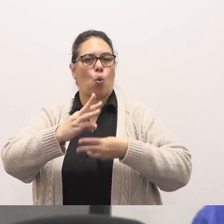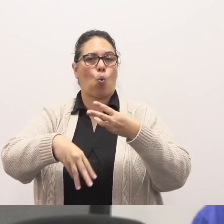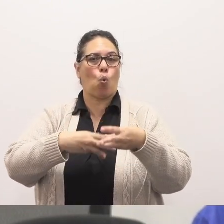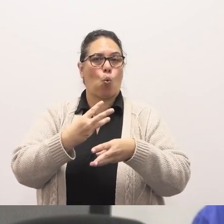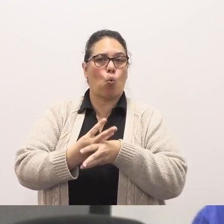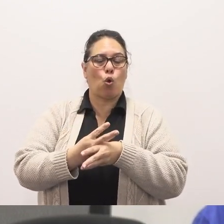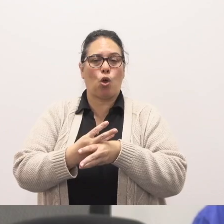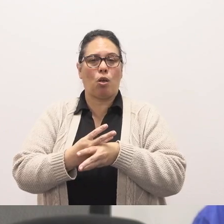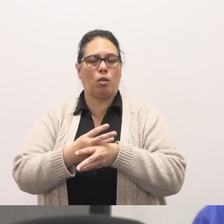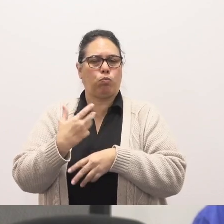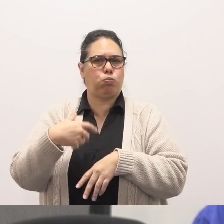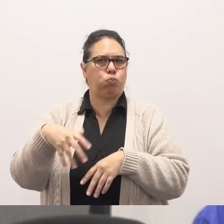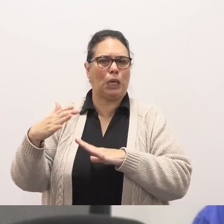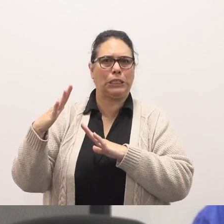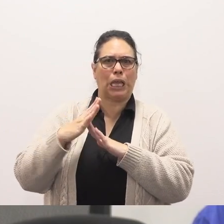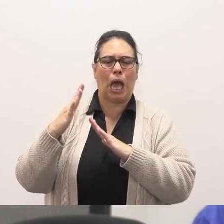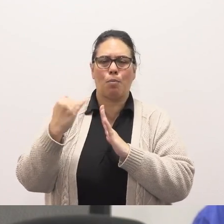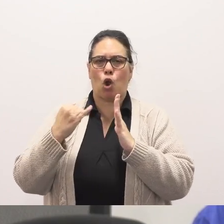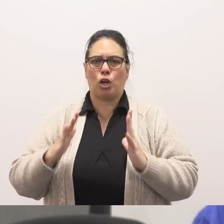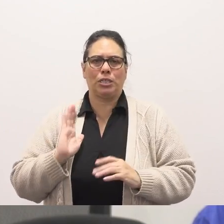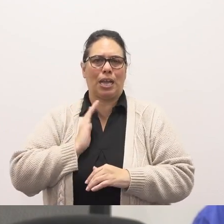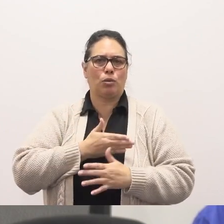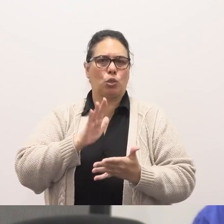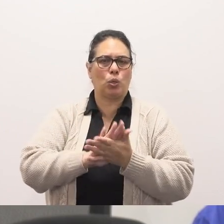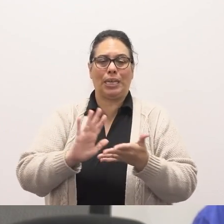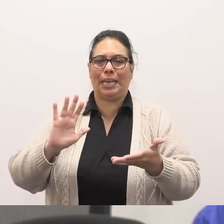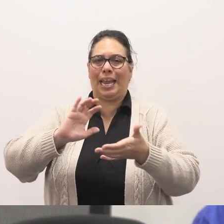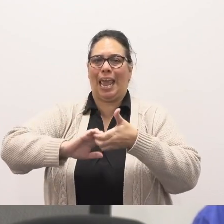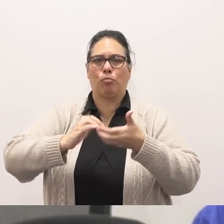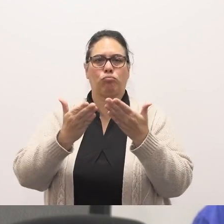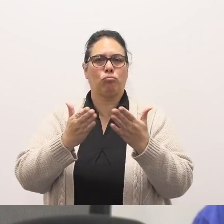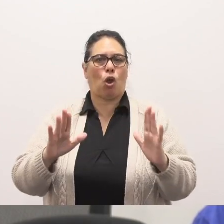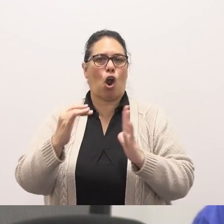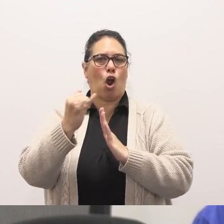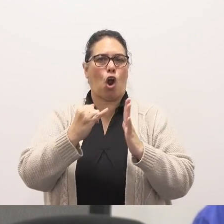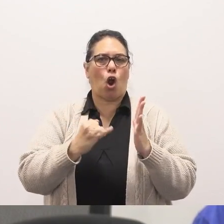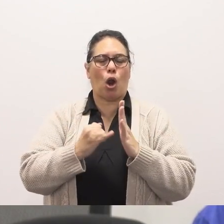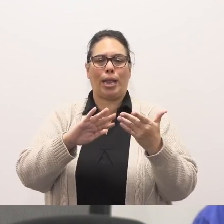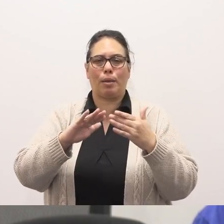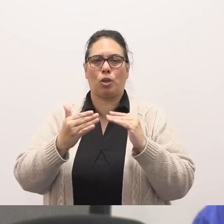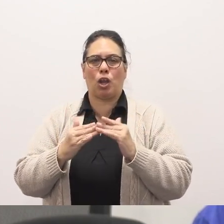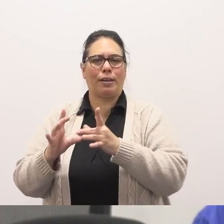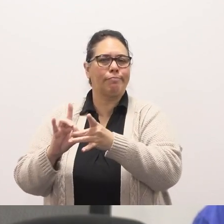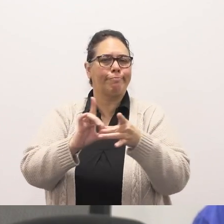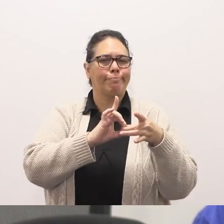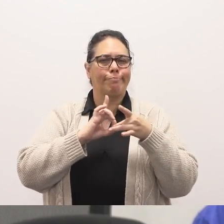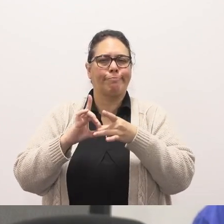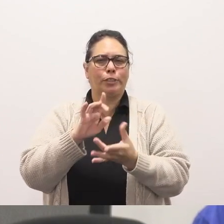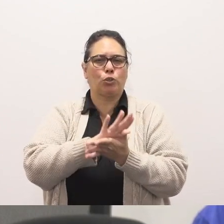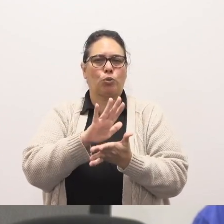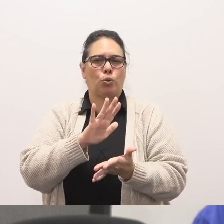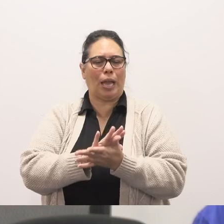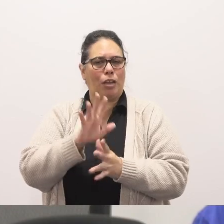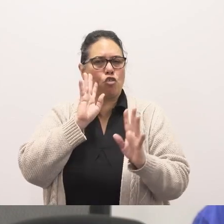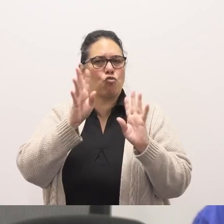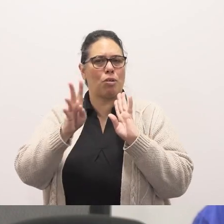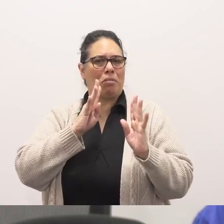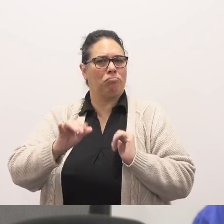to our school, connected us with the broader art community, beautified the campus, and created a source of campus and community pride.